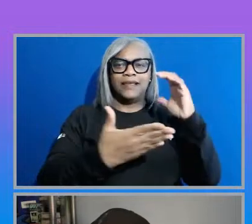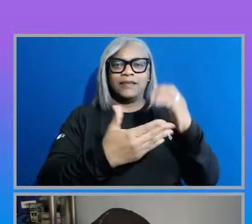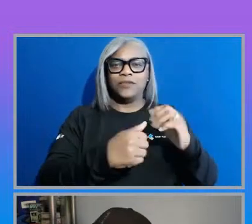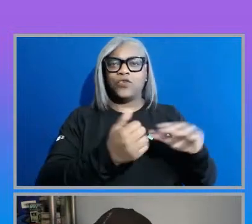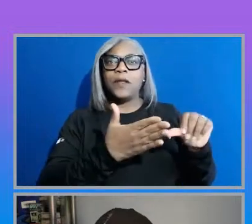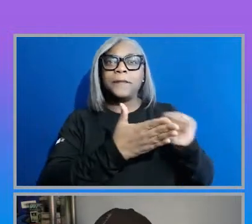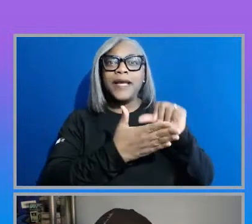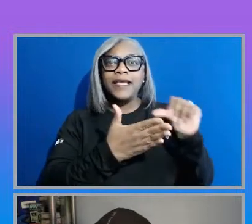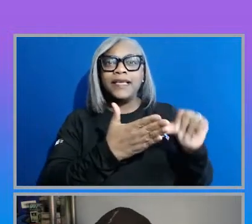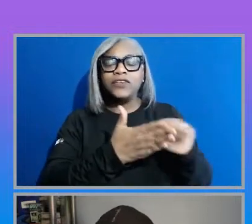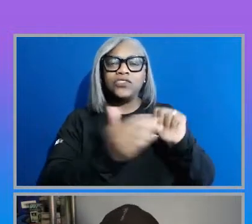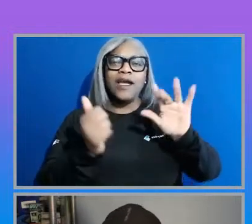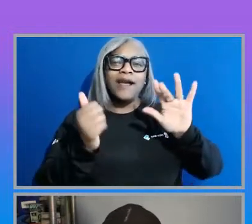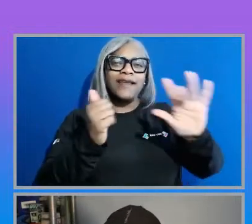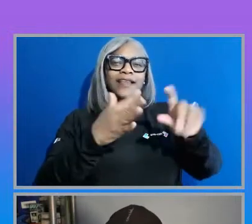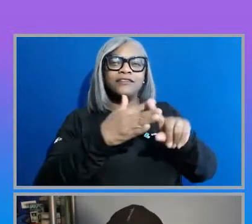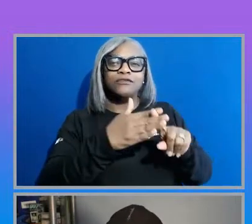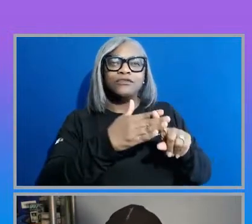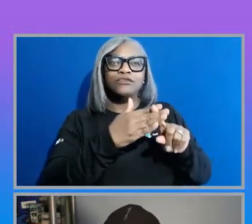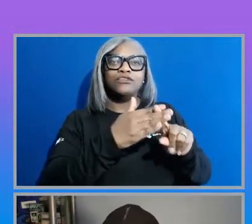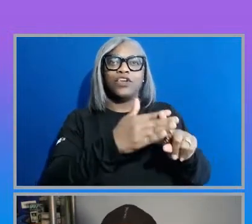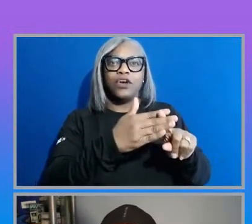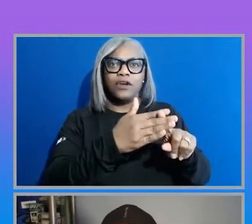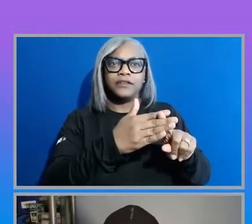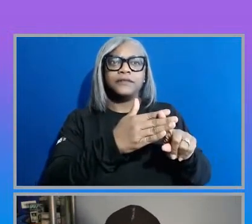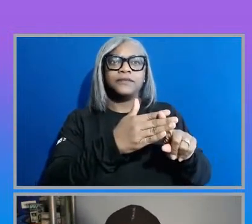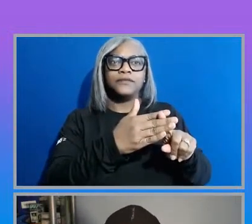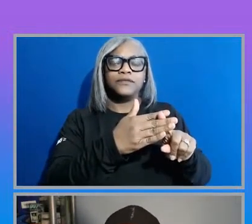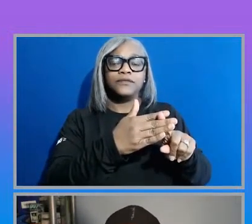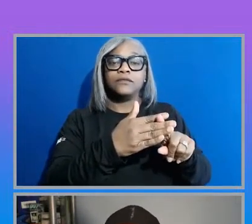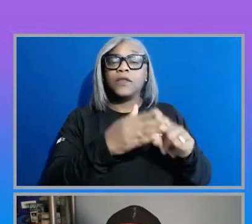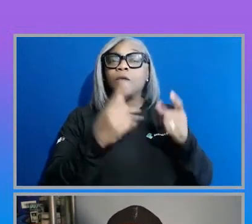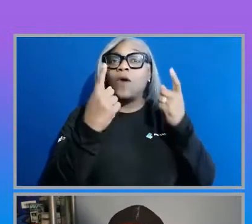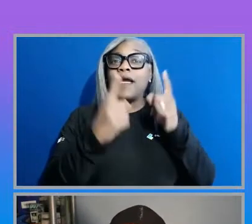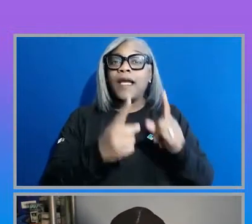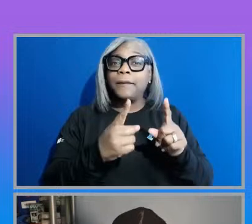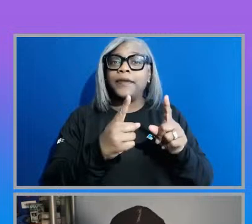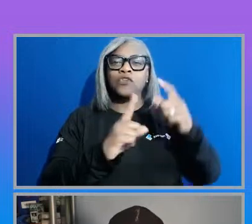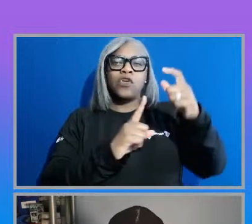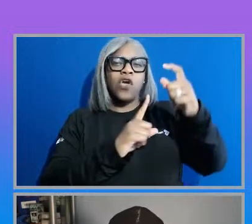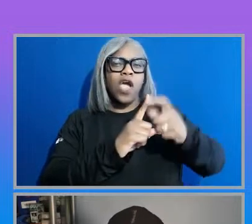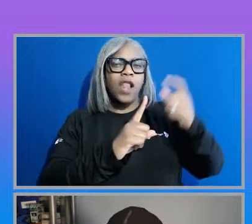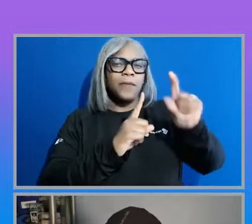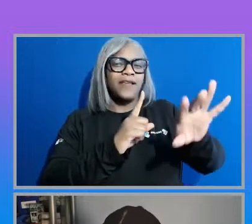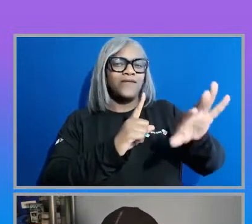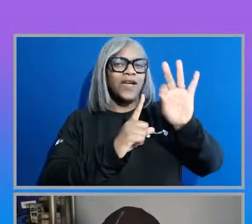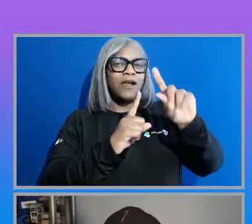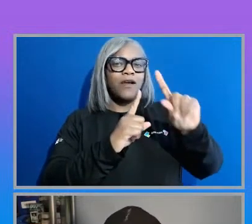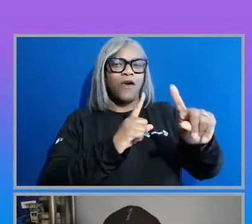on this page. I'm going to hit start. And what the extension is going to do is it's going to automatically find all of the